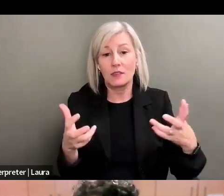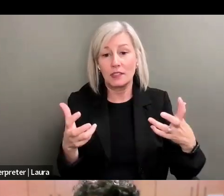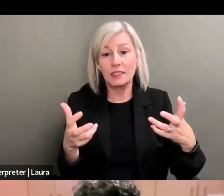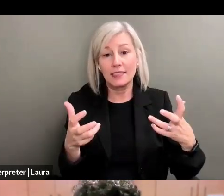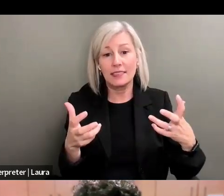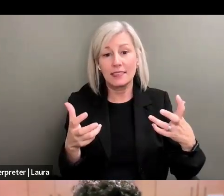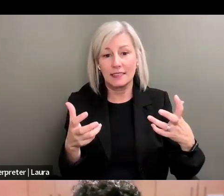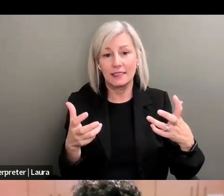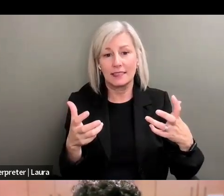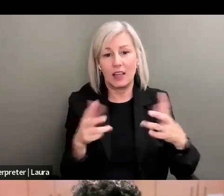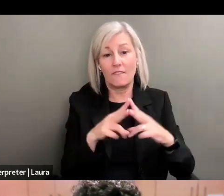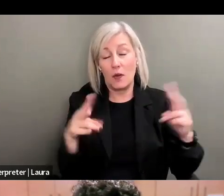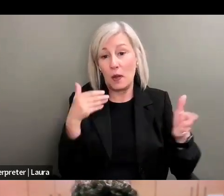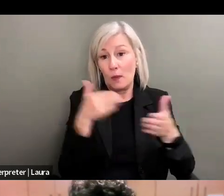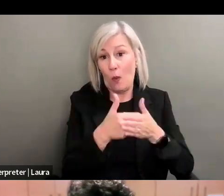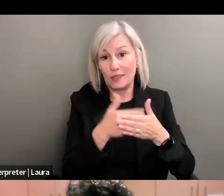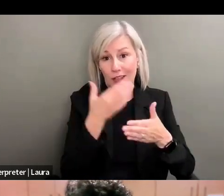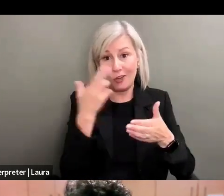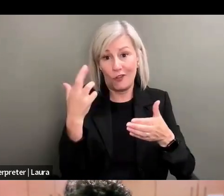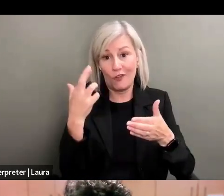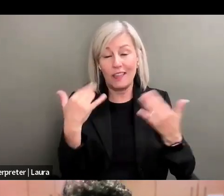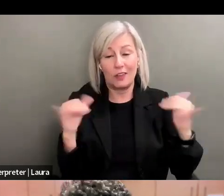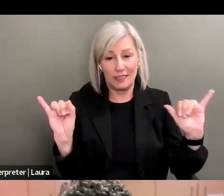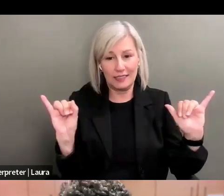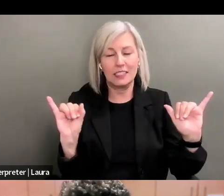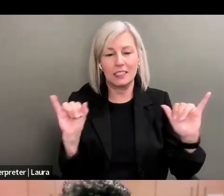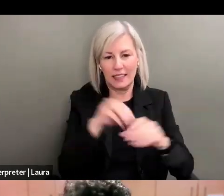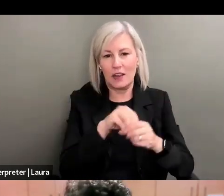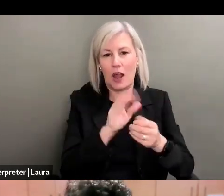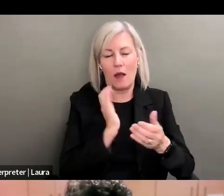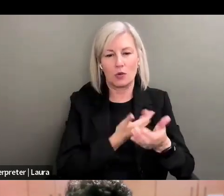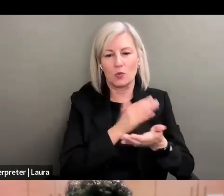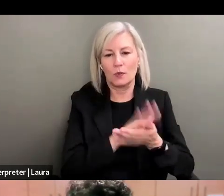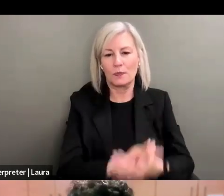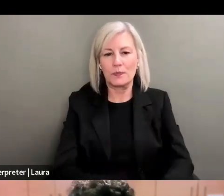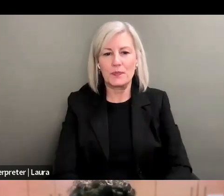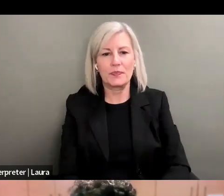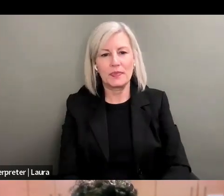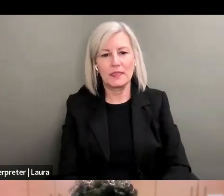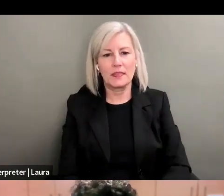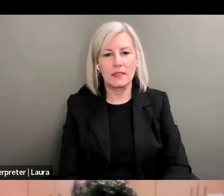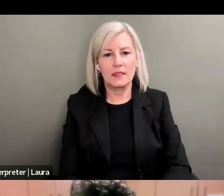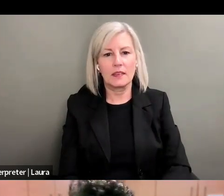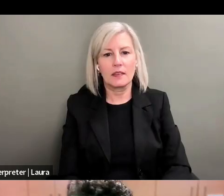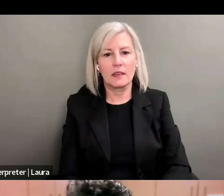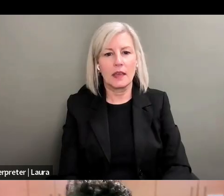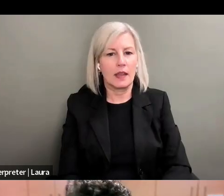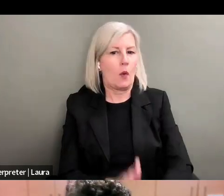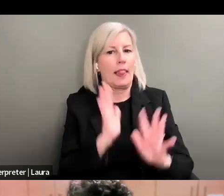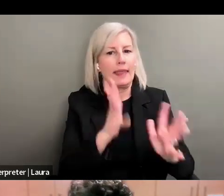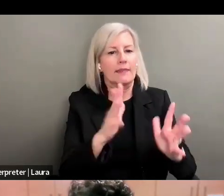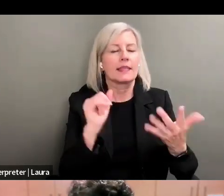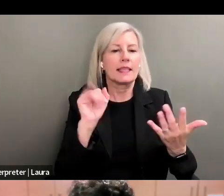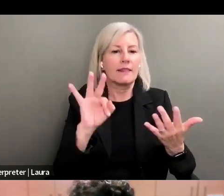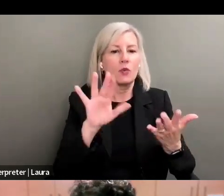are all good friends and some of them are still at the Debbie School. And then I'll leave this up in case anyone wants to take down contact